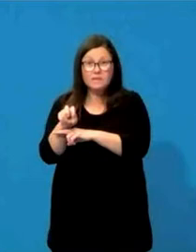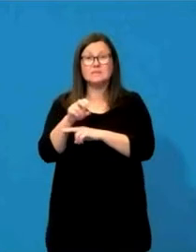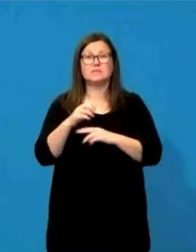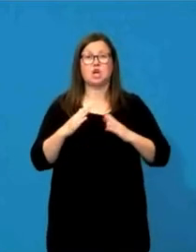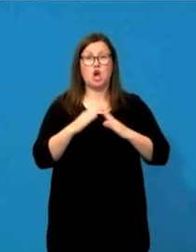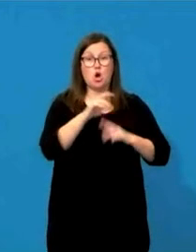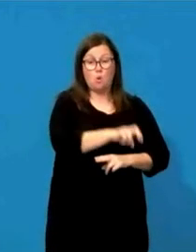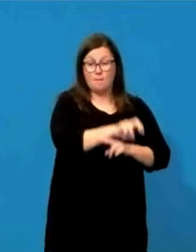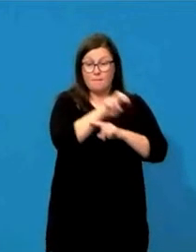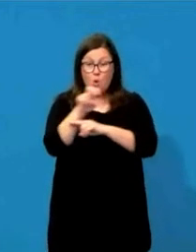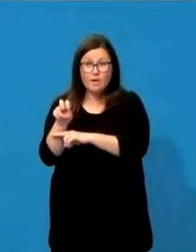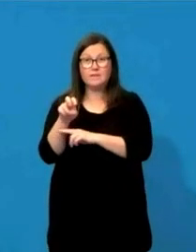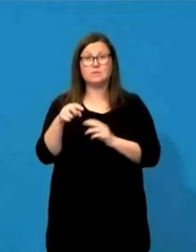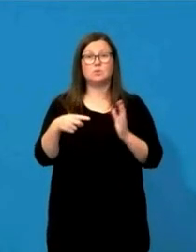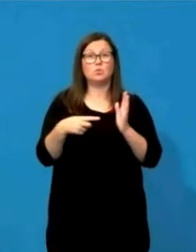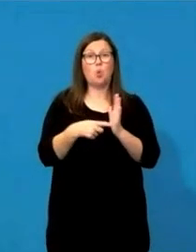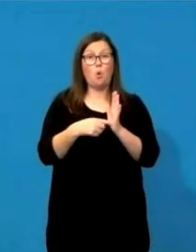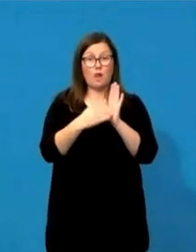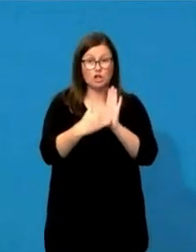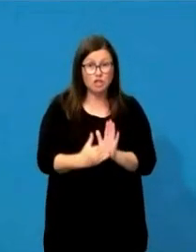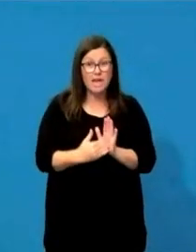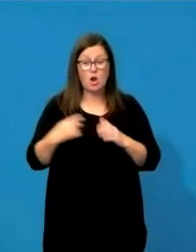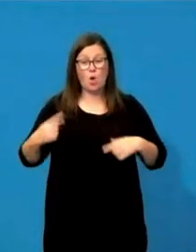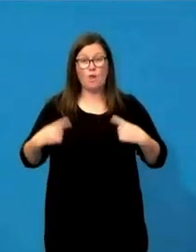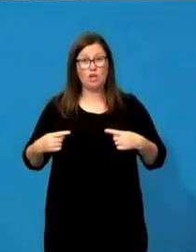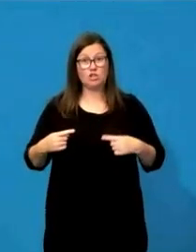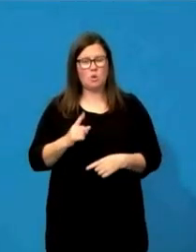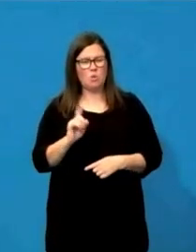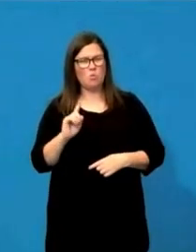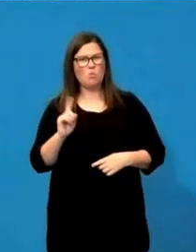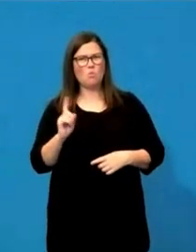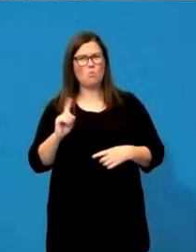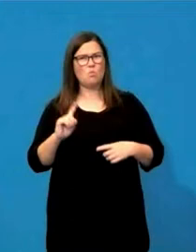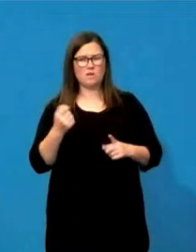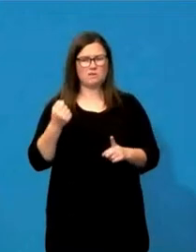It will make a big difference to her life and our lives.